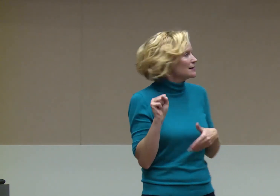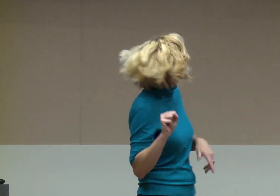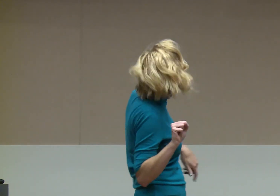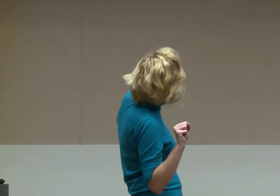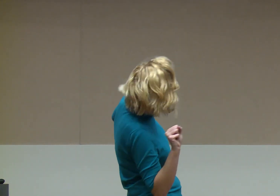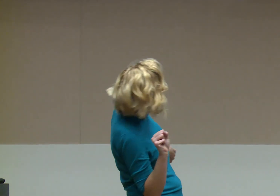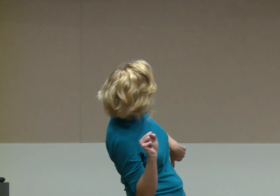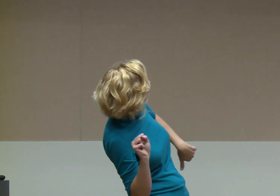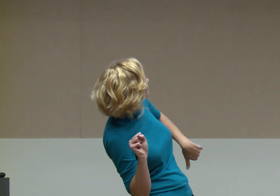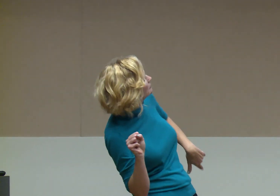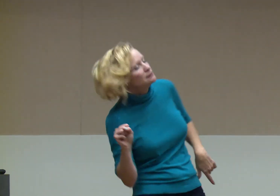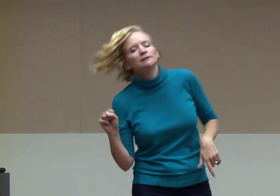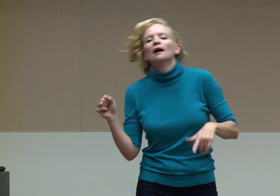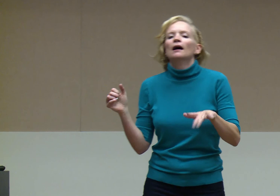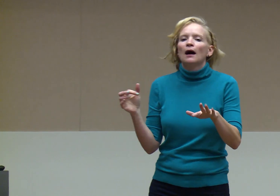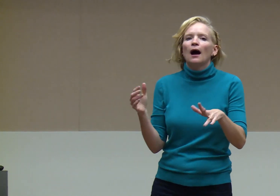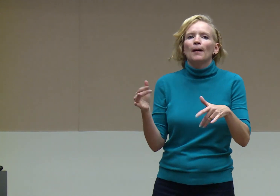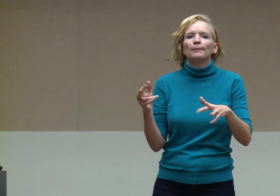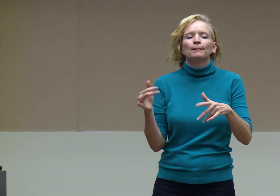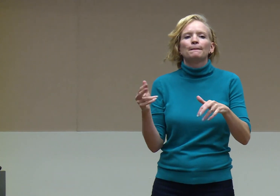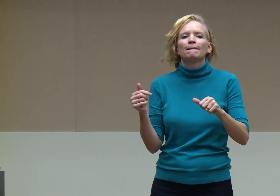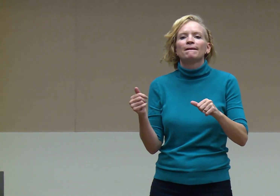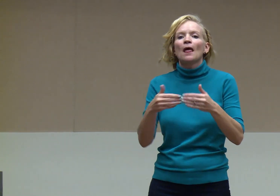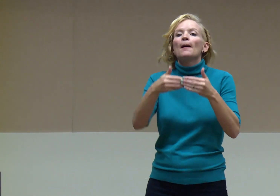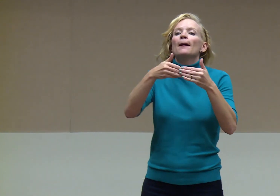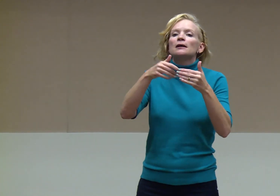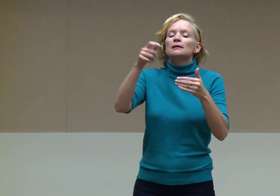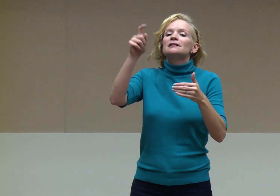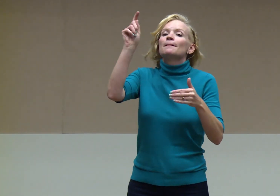Let's say there's a baby that's